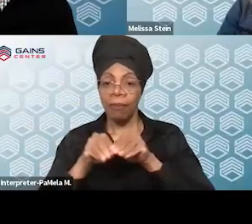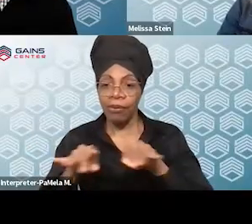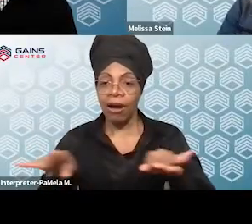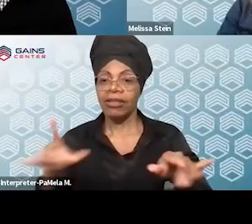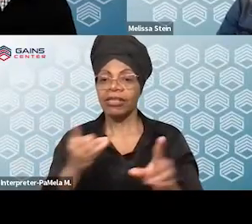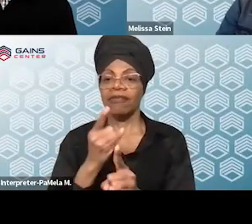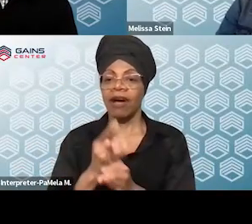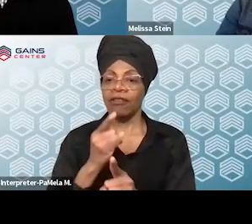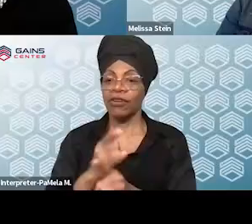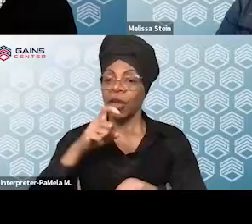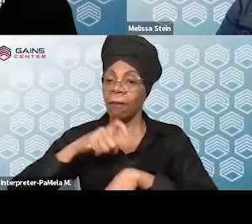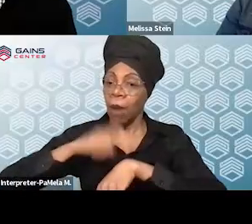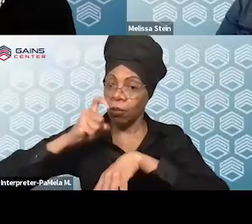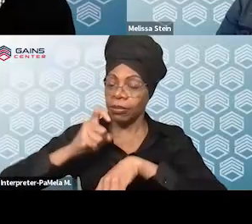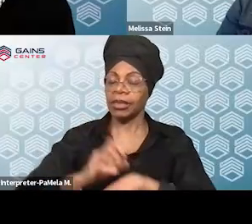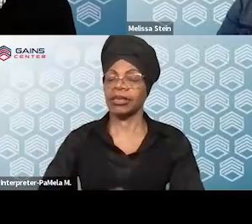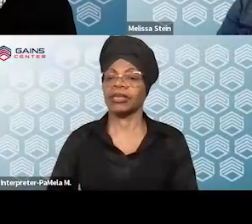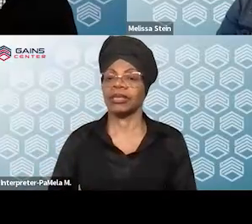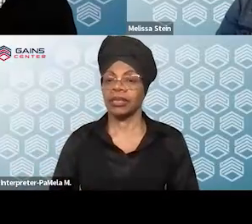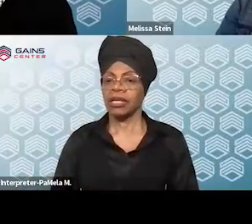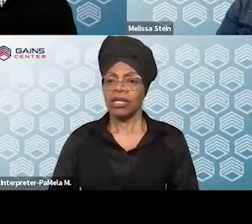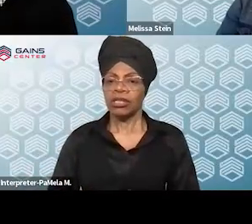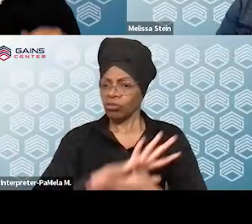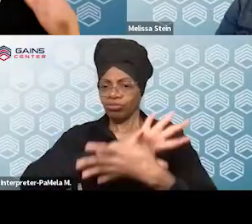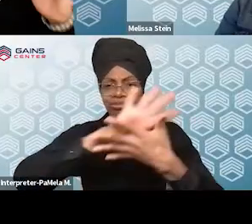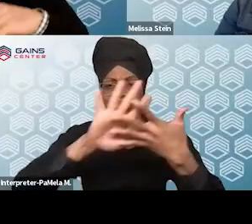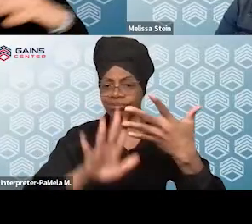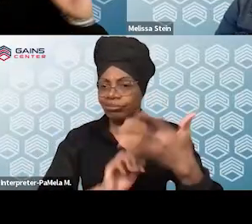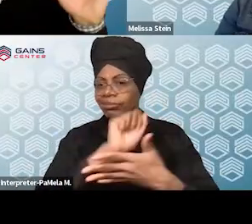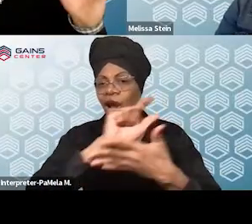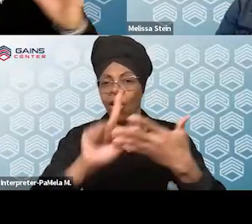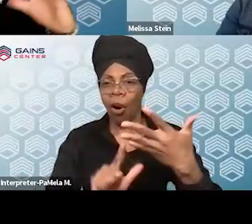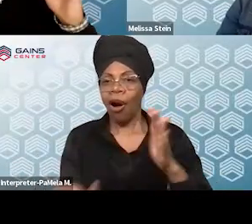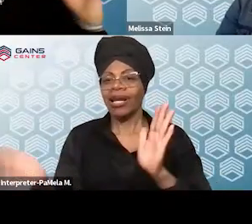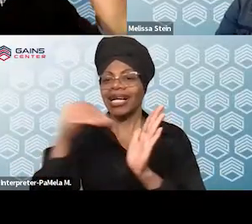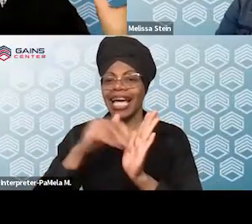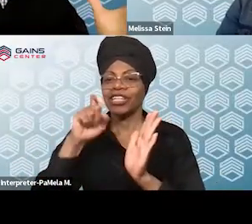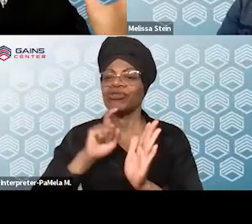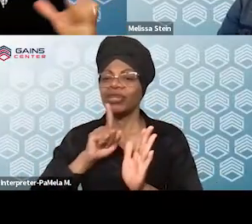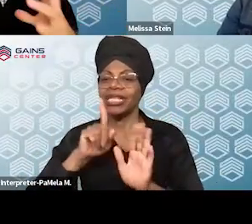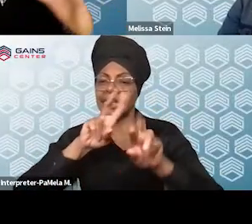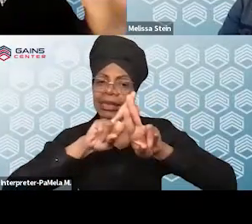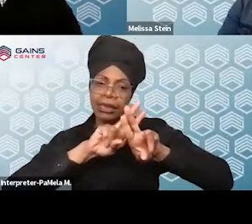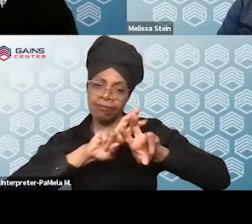in the moment. So, yeah, those are all, again, you need to dissect the use case, right?